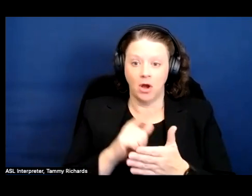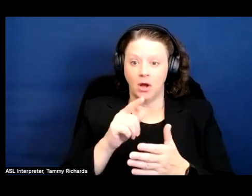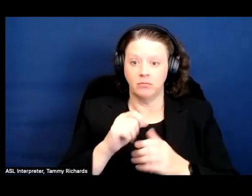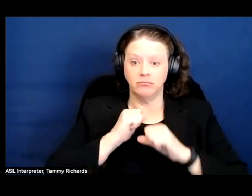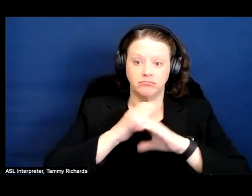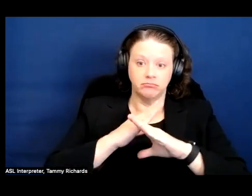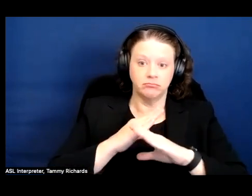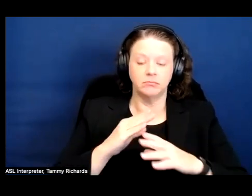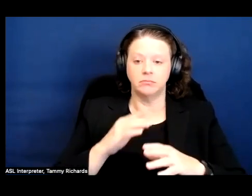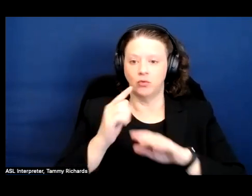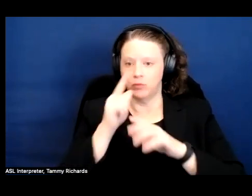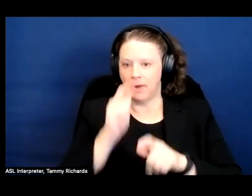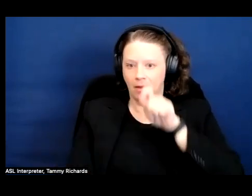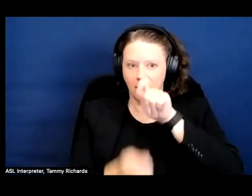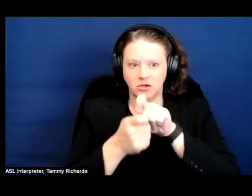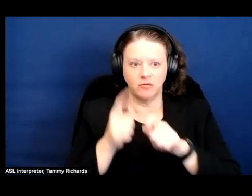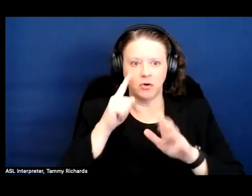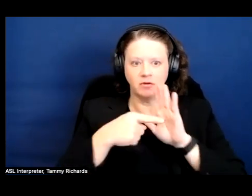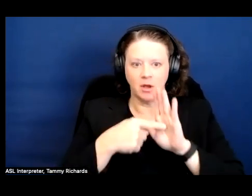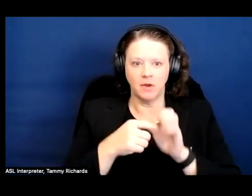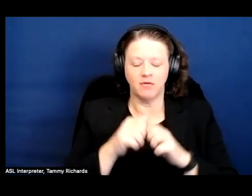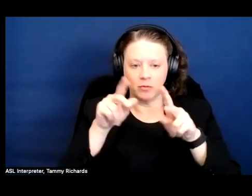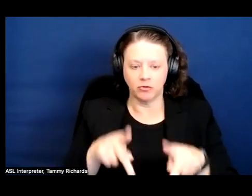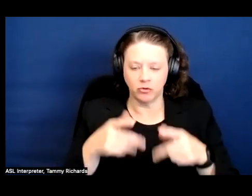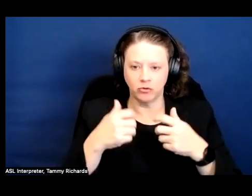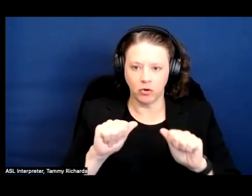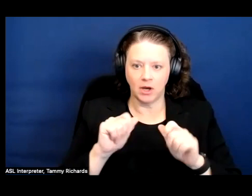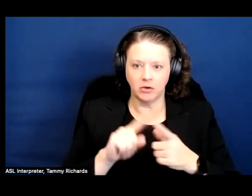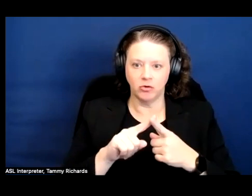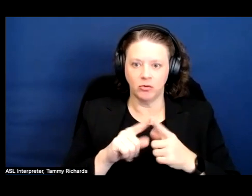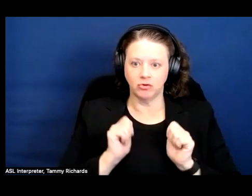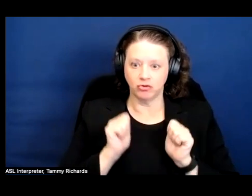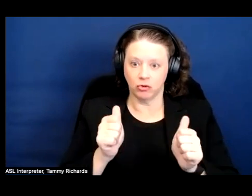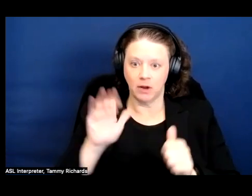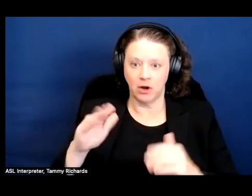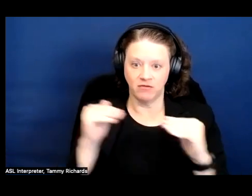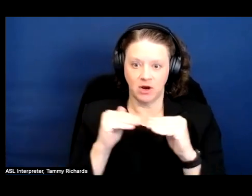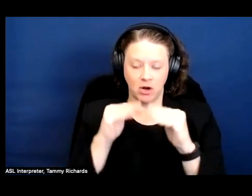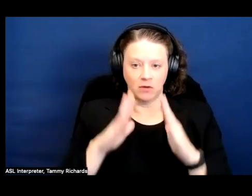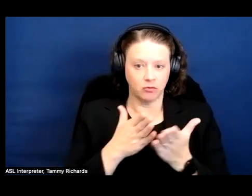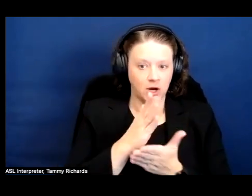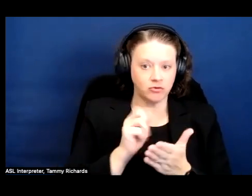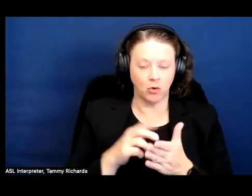also by the Unruh Act. And of course we have California regulations that apply here.